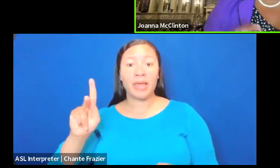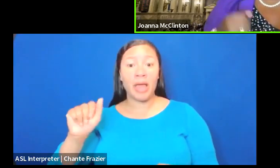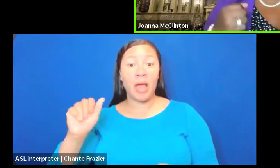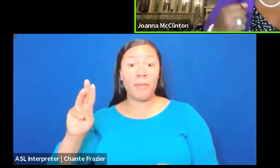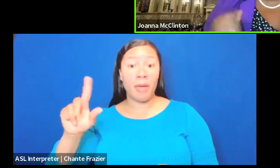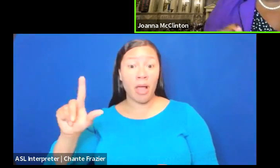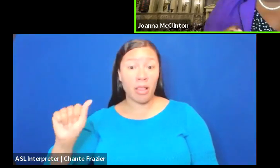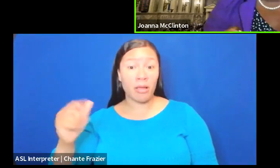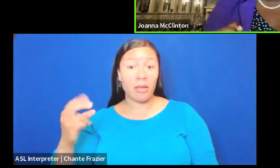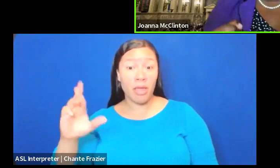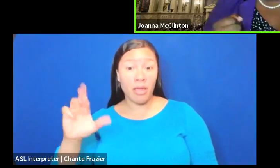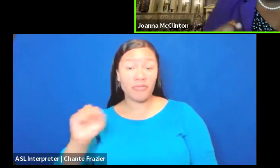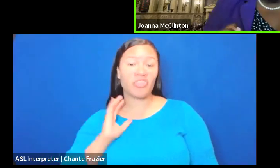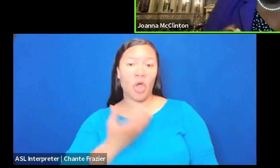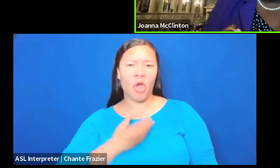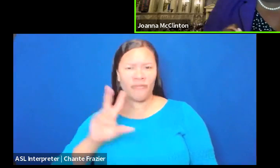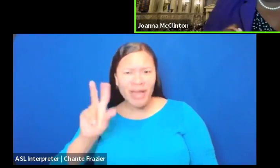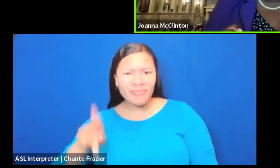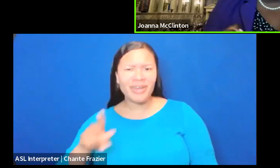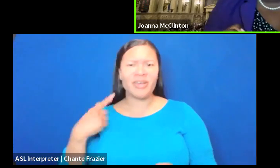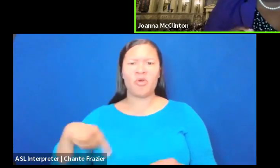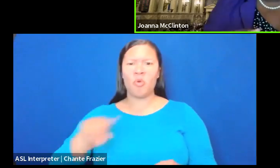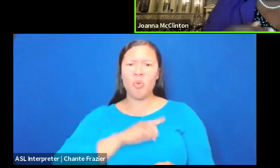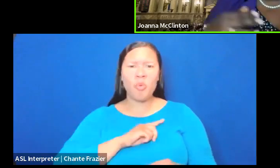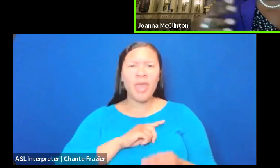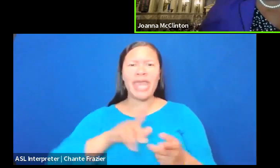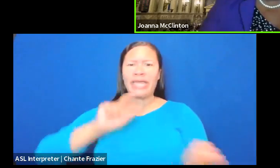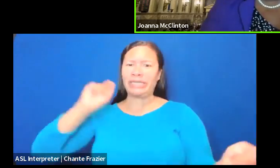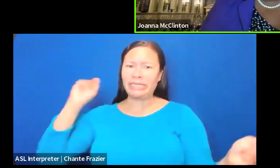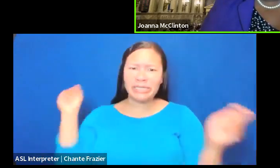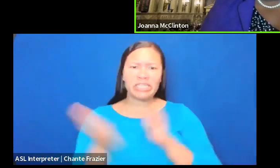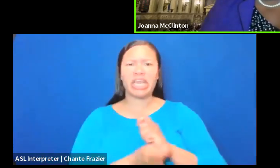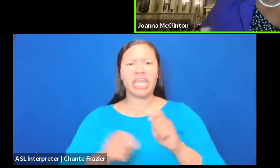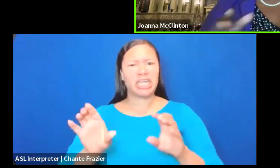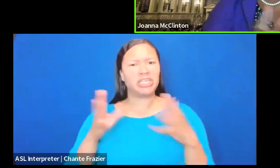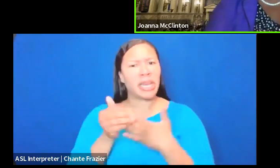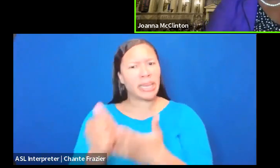Roosevelt to the young lady who's on my lapel today on if you can see her in the zoom Facebook but Shirley Chisholm